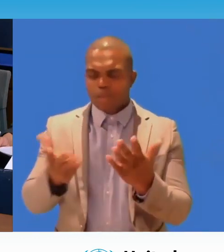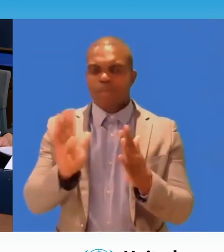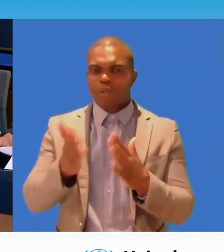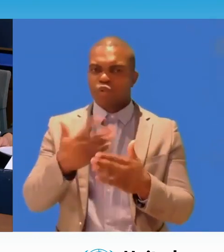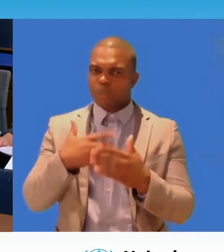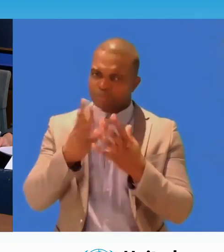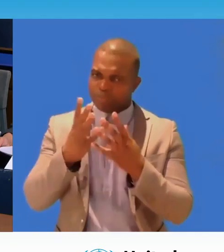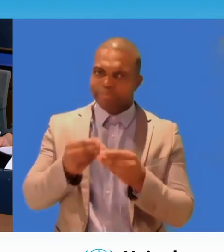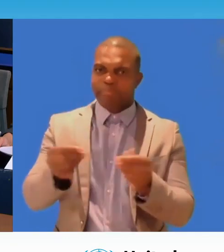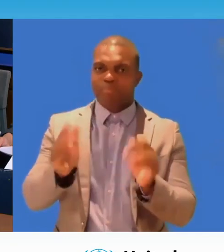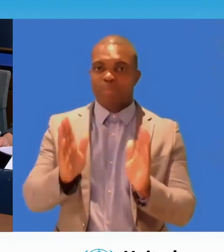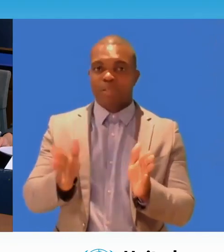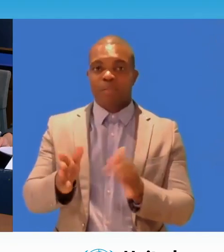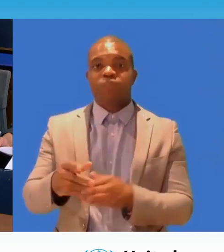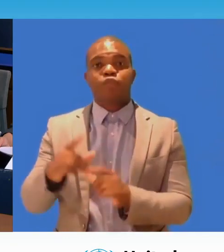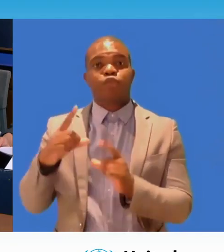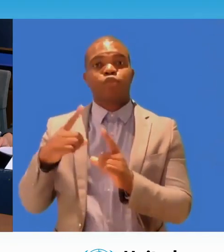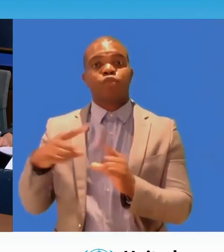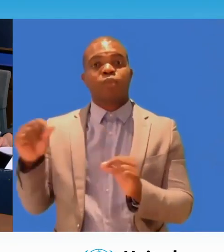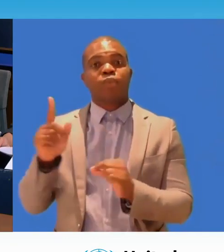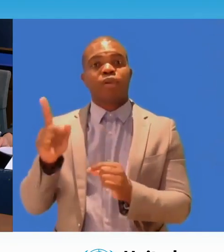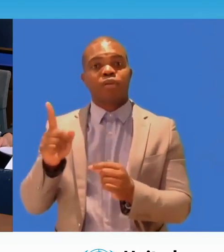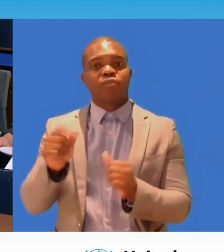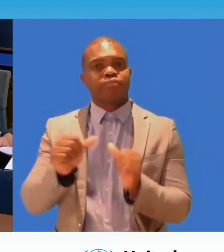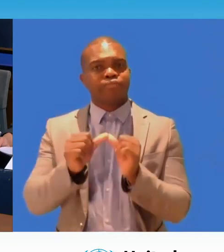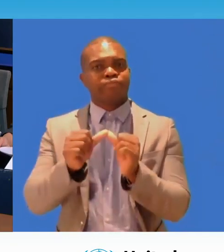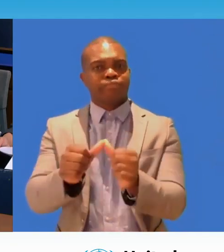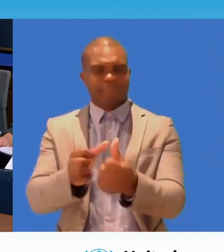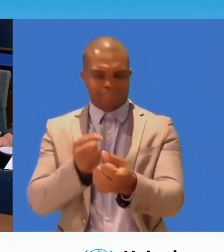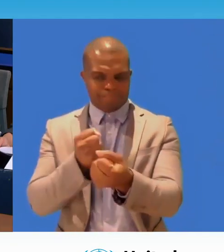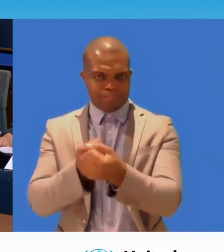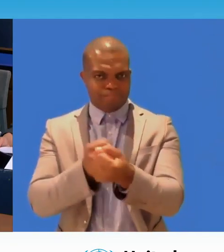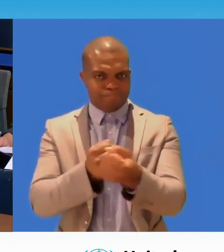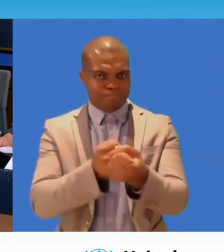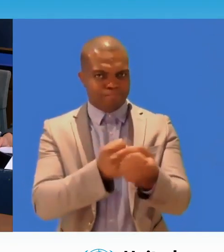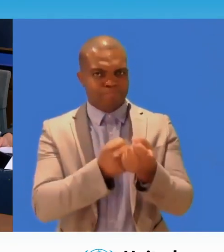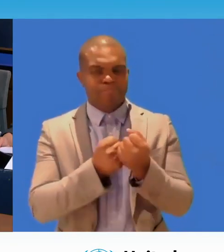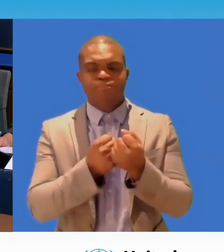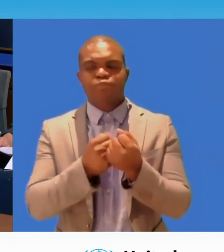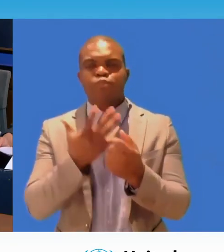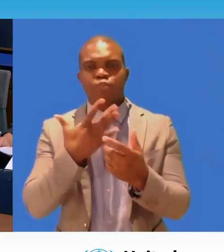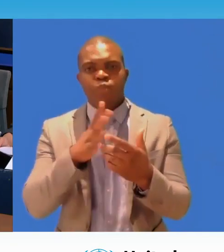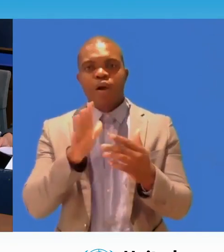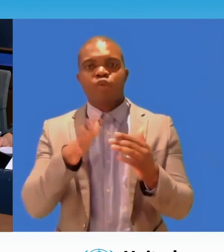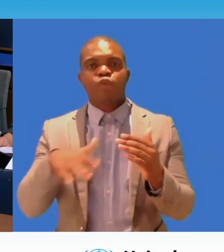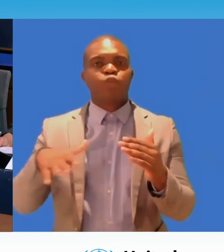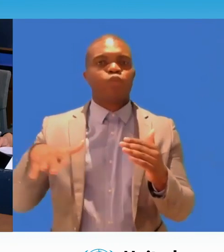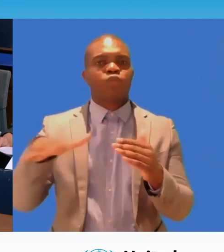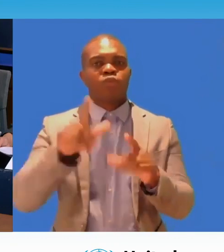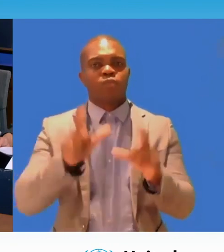instance last March Japan revised a basic policy for the ACT for eliminating discrimination against